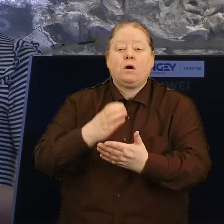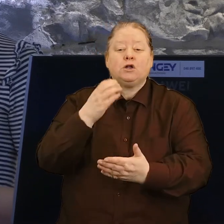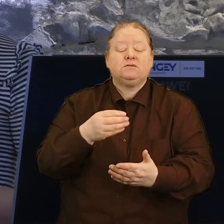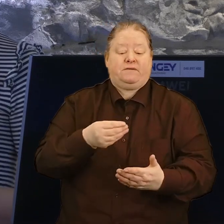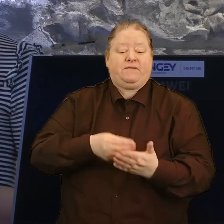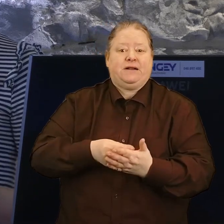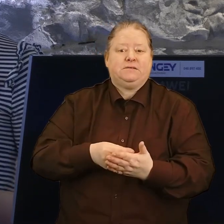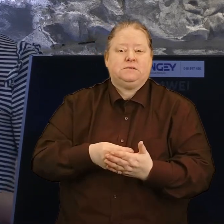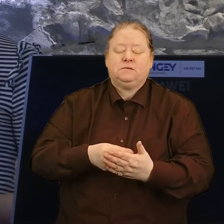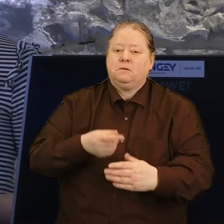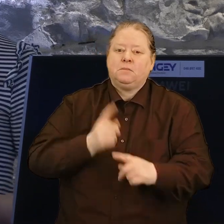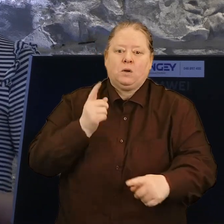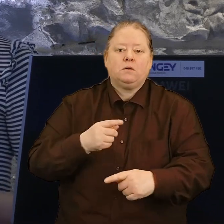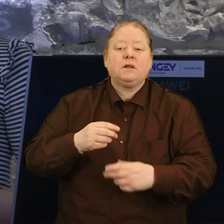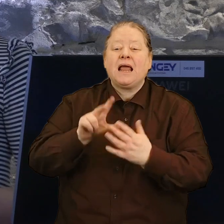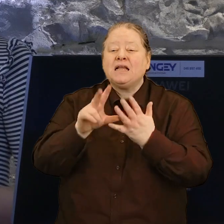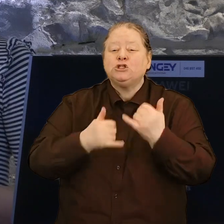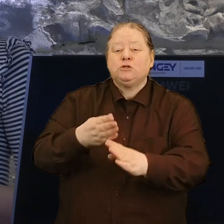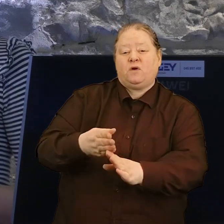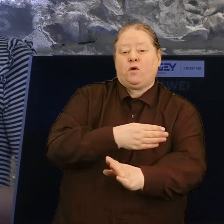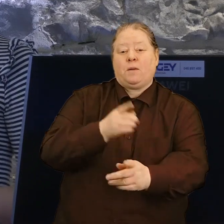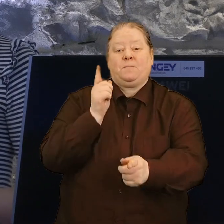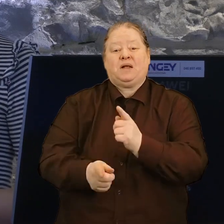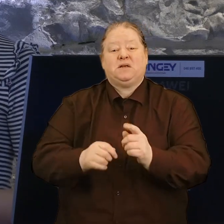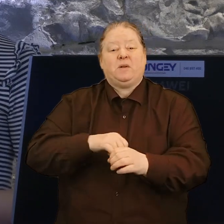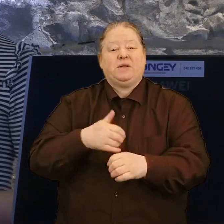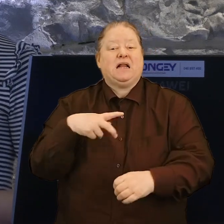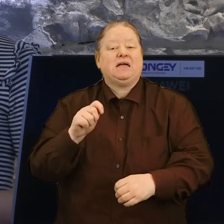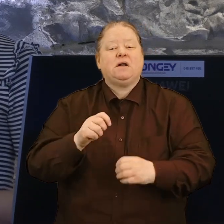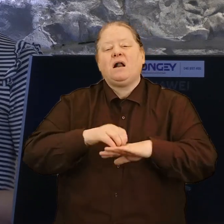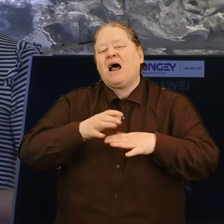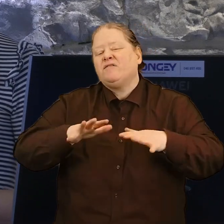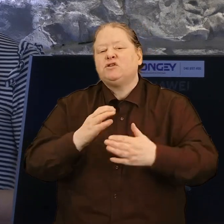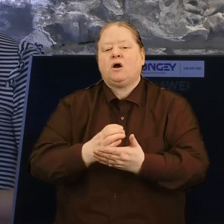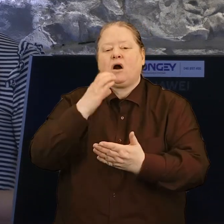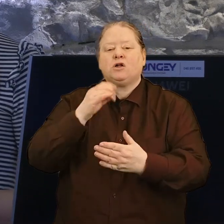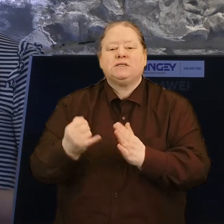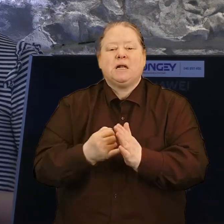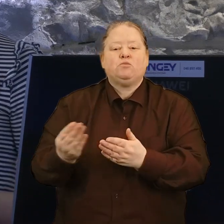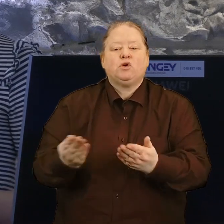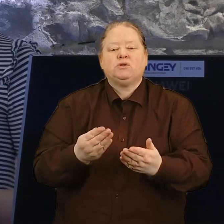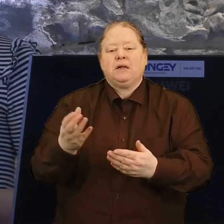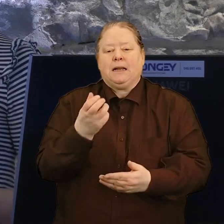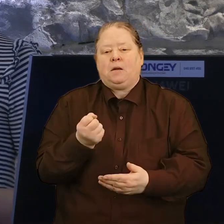So within the eight years prior to the passing of the Medical Act, on average the College's exams brought in an income of about £300 a year.